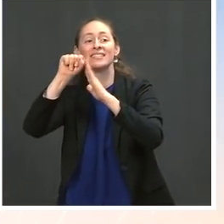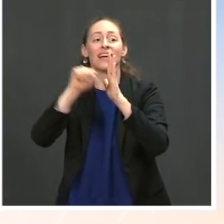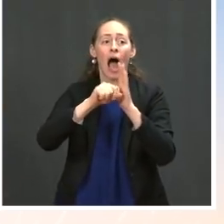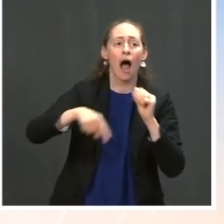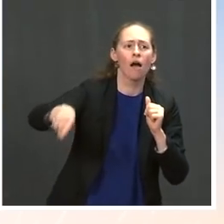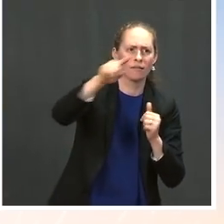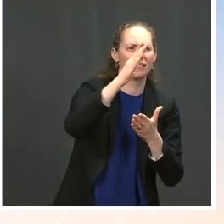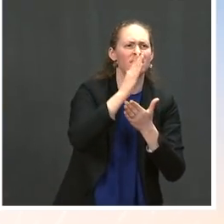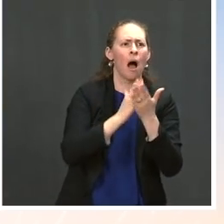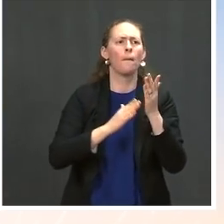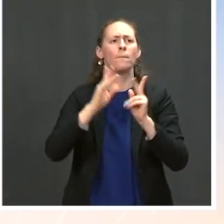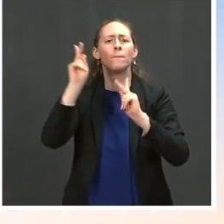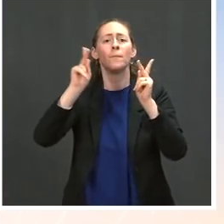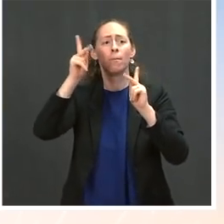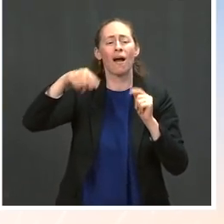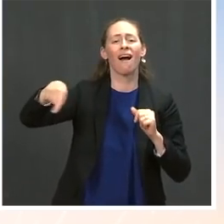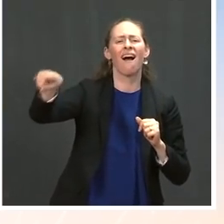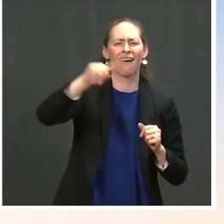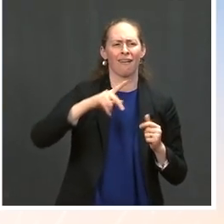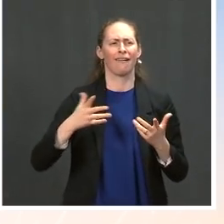to build these kinds of infrastructure projects.